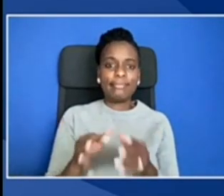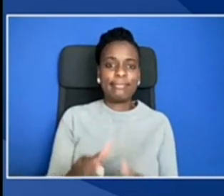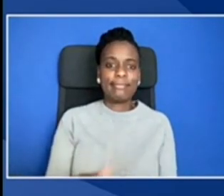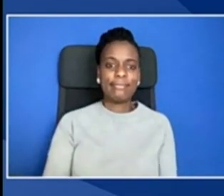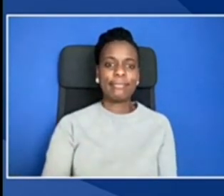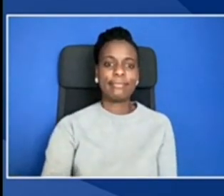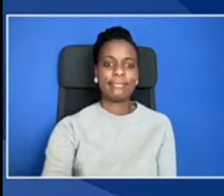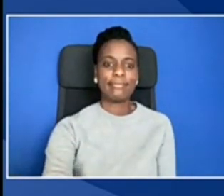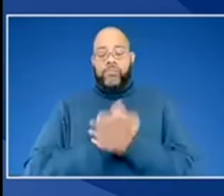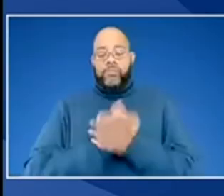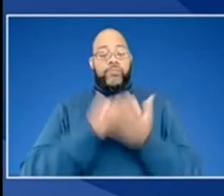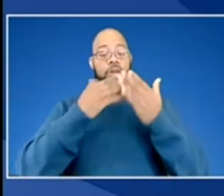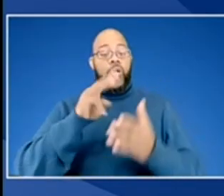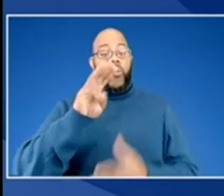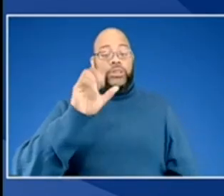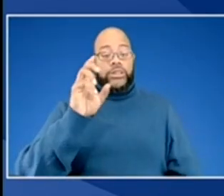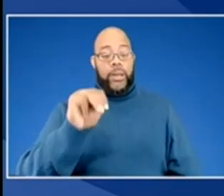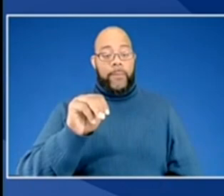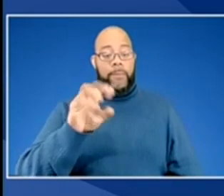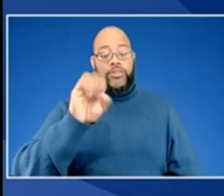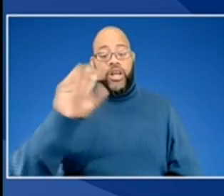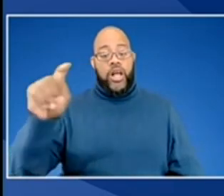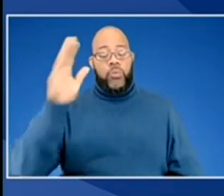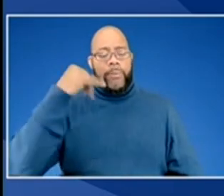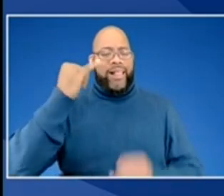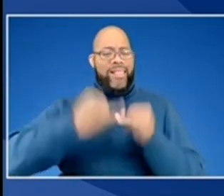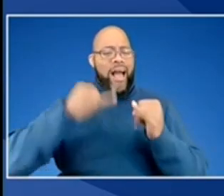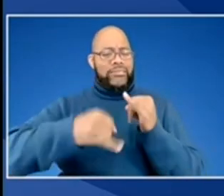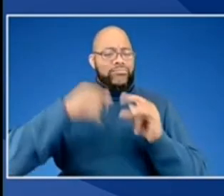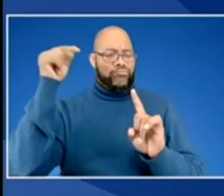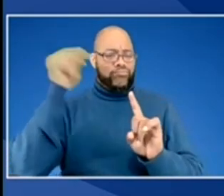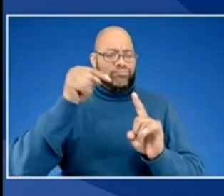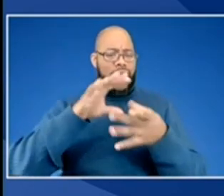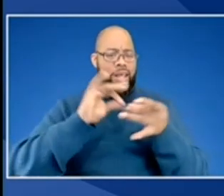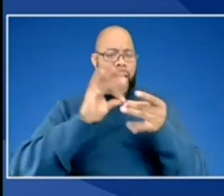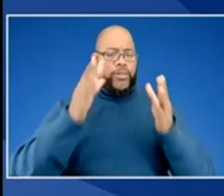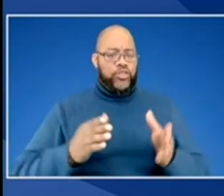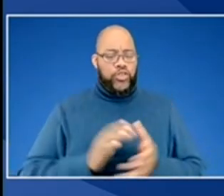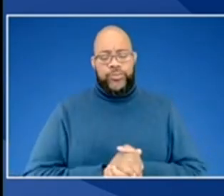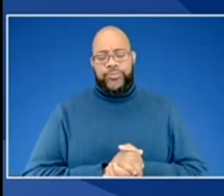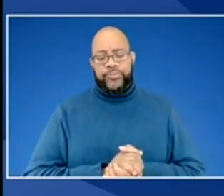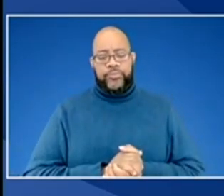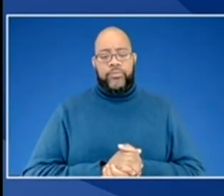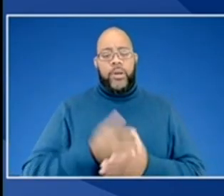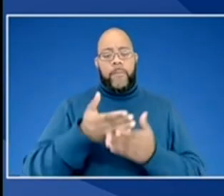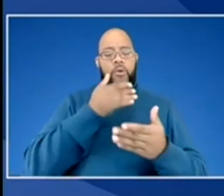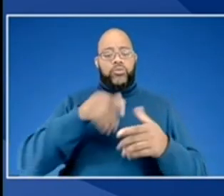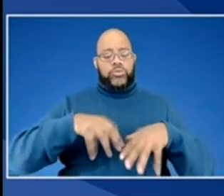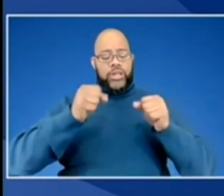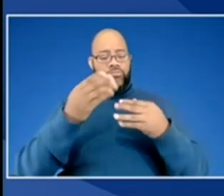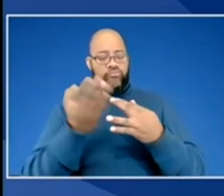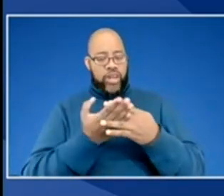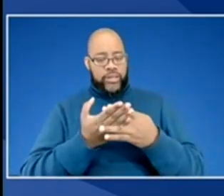Thank you, Wisdom. Scott will be our last commenter prior to taking a break before